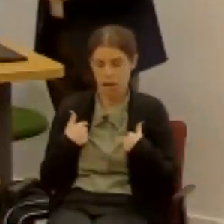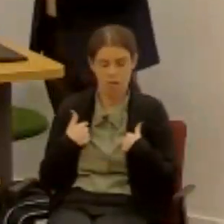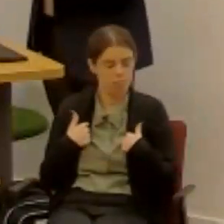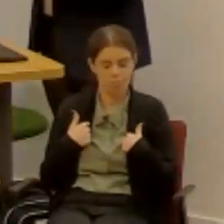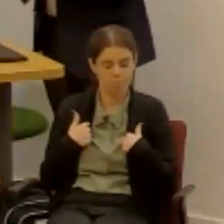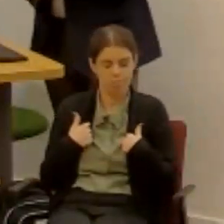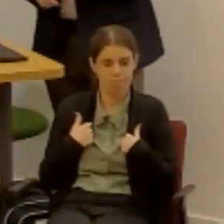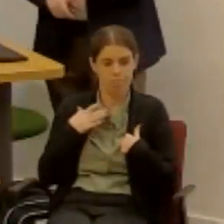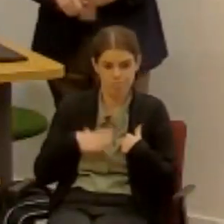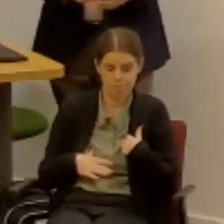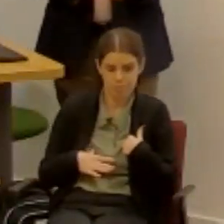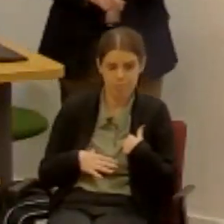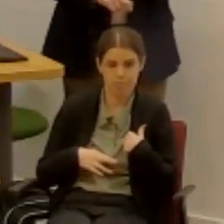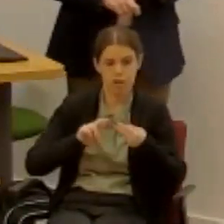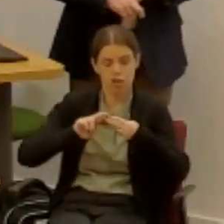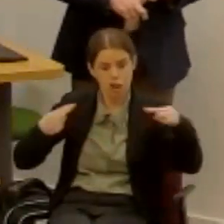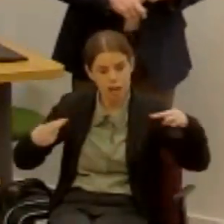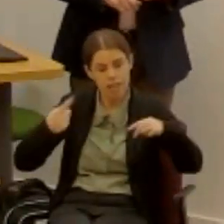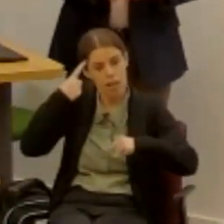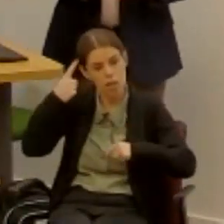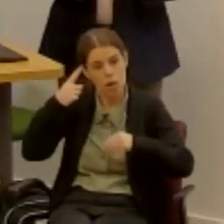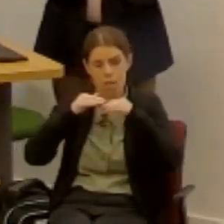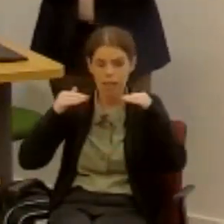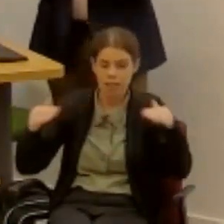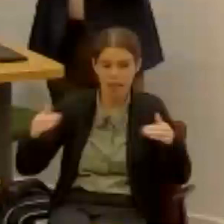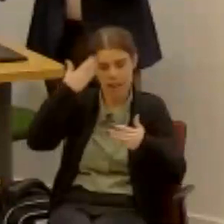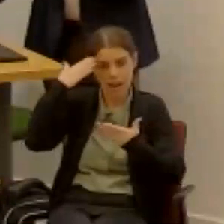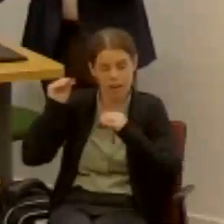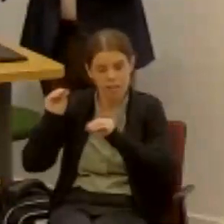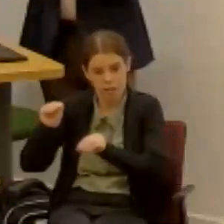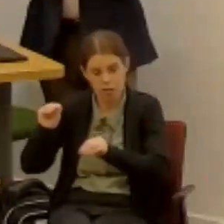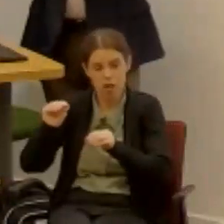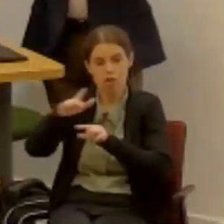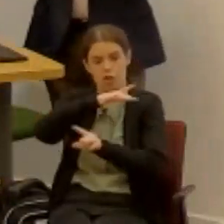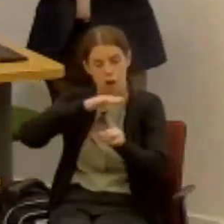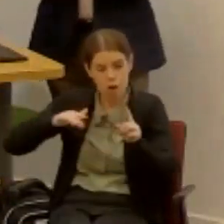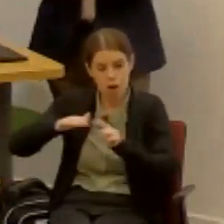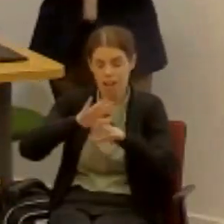They need the genetics, thought of levels of education, thought of the needs social and economics. You name the risk factor.